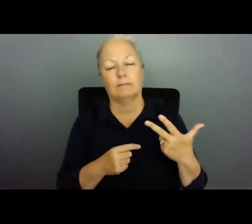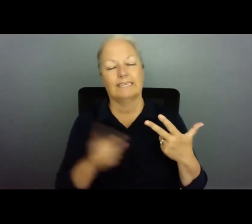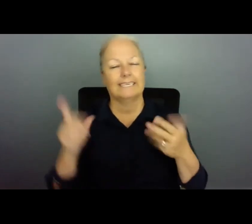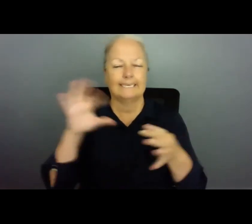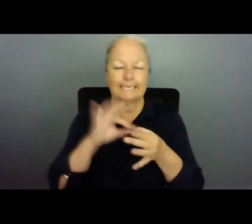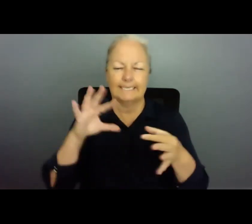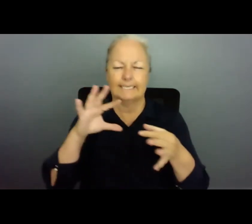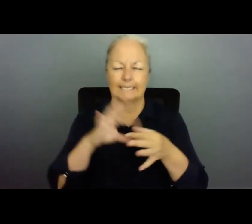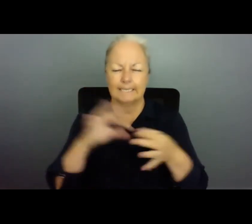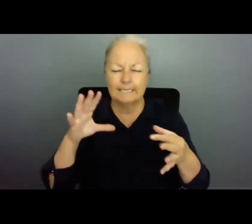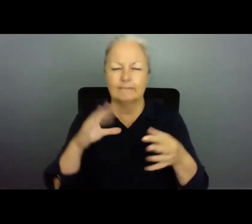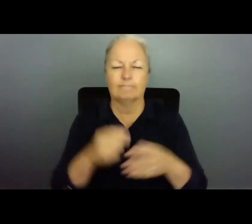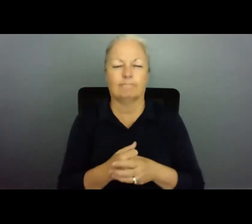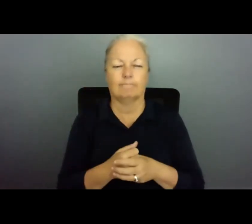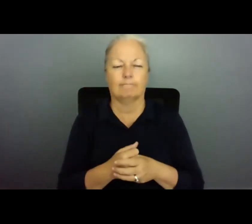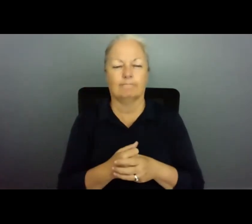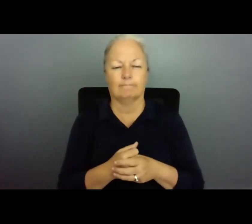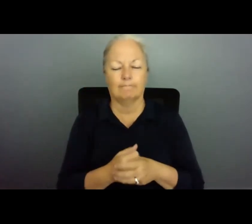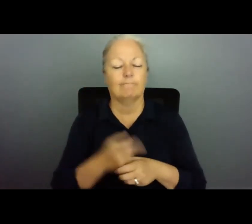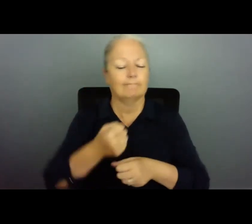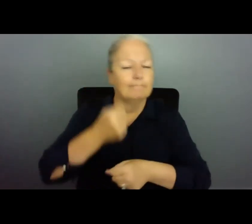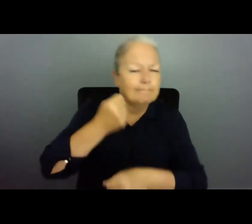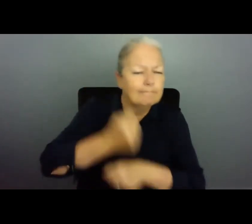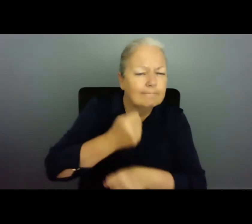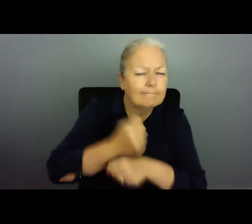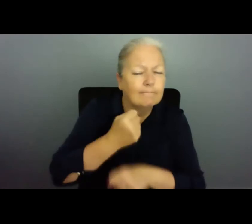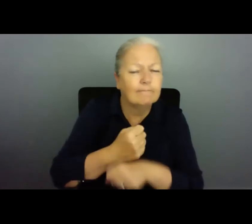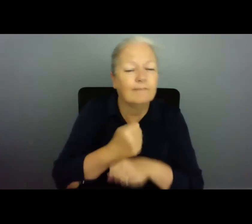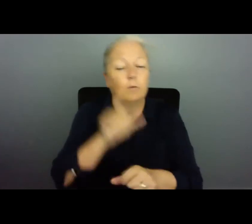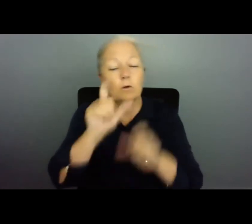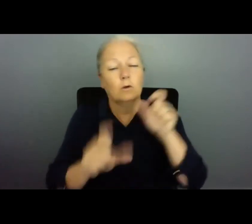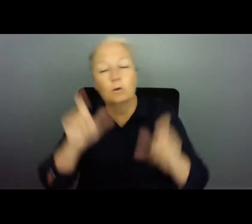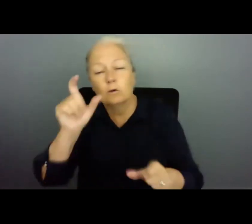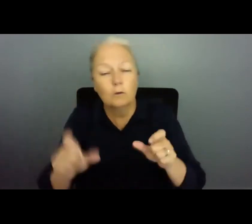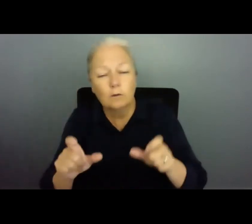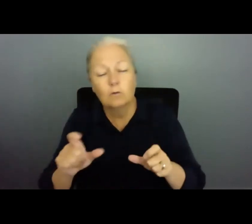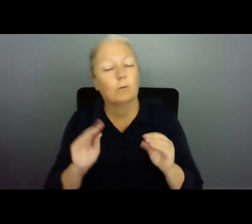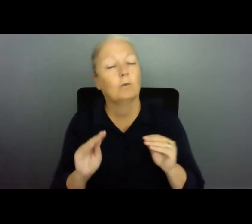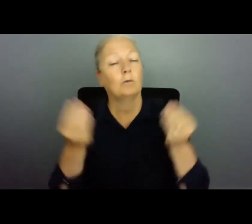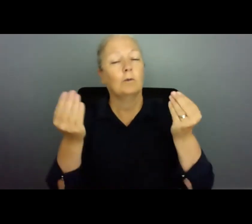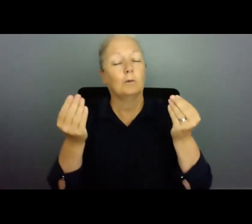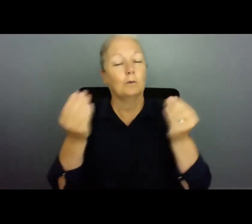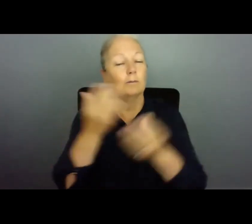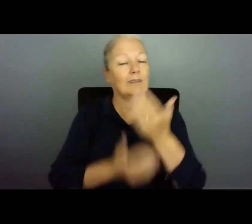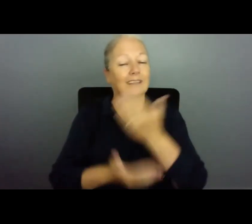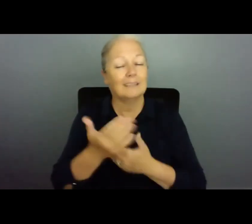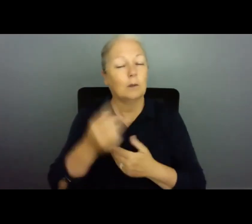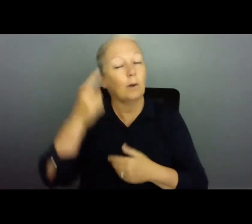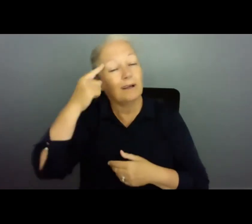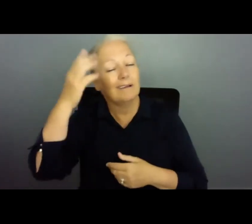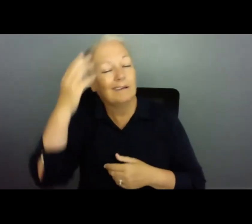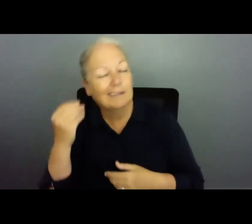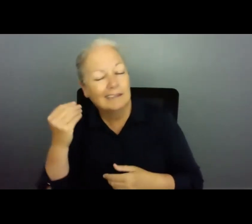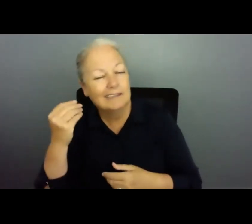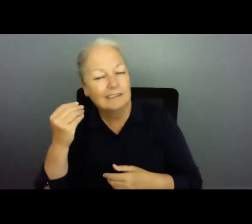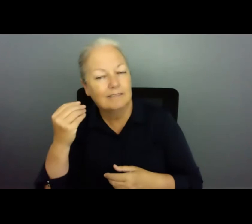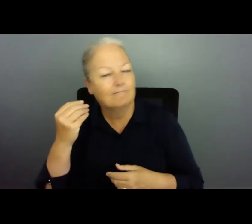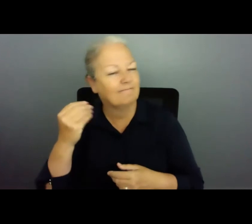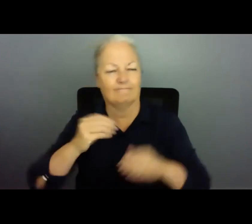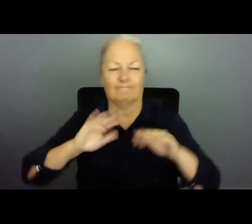it lots of companies reduce headcounts or even close facilities